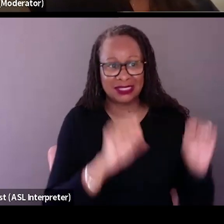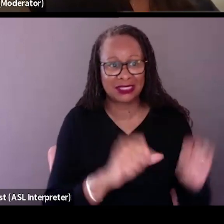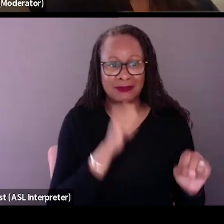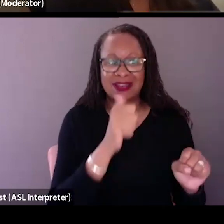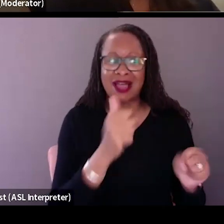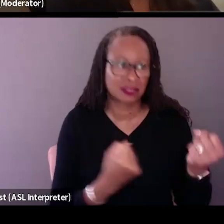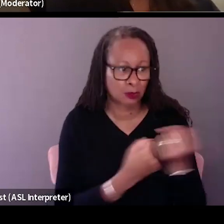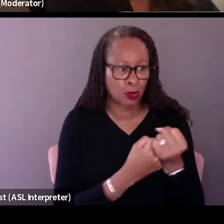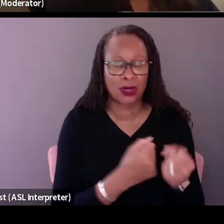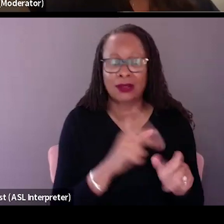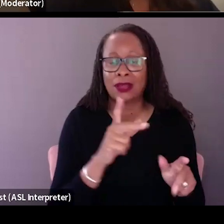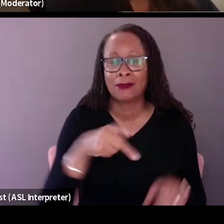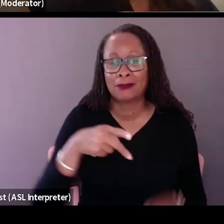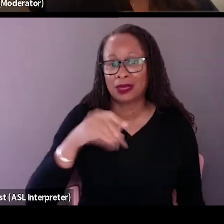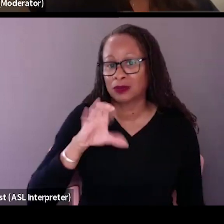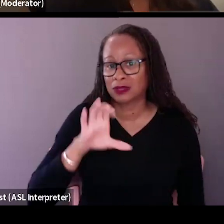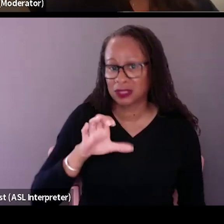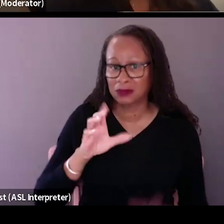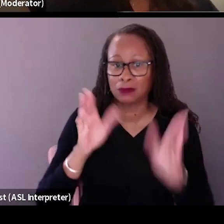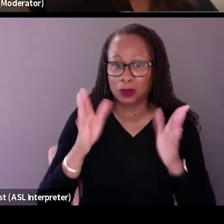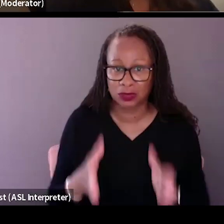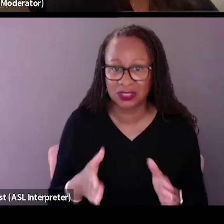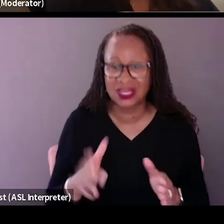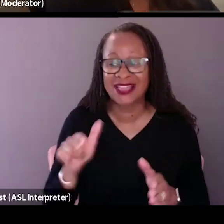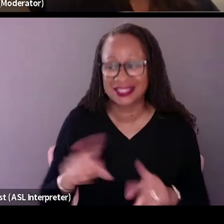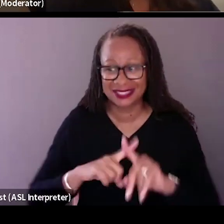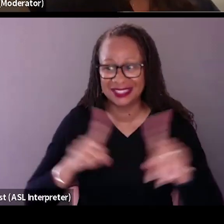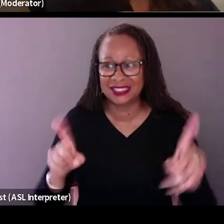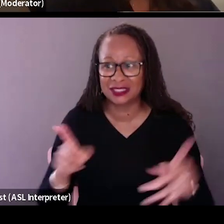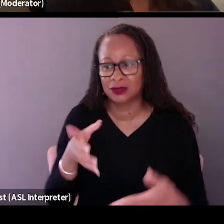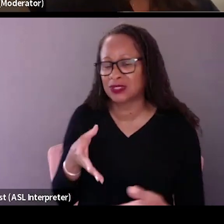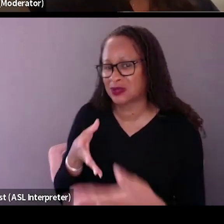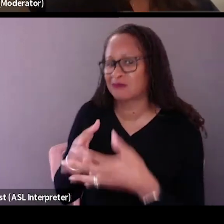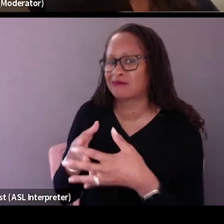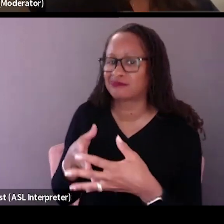This was kind of embedding with another point of view within the legal system.